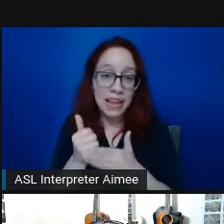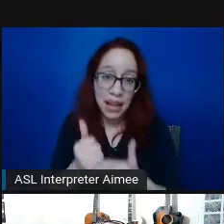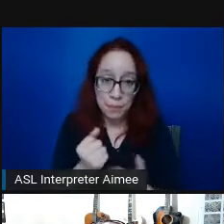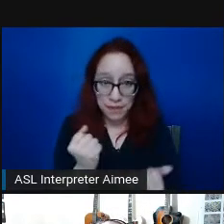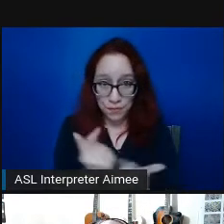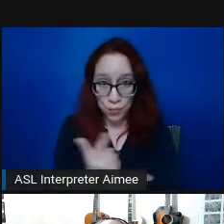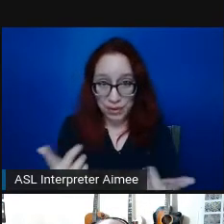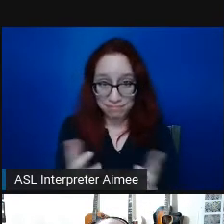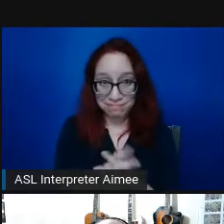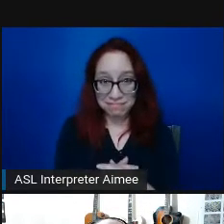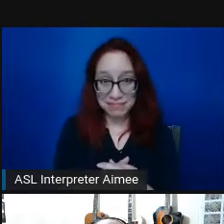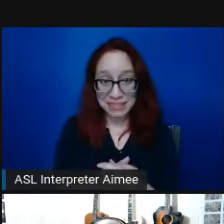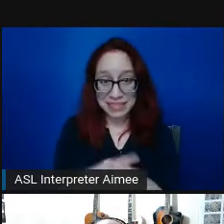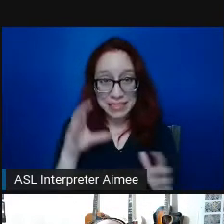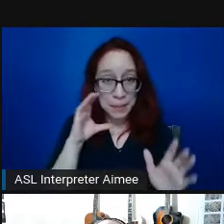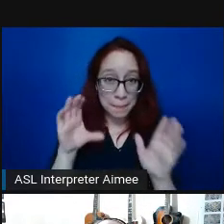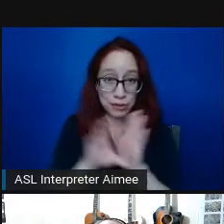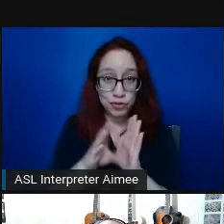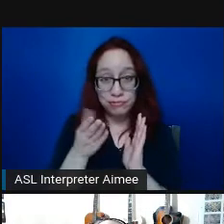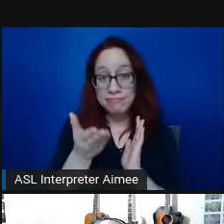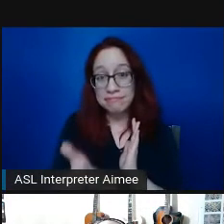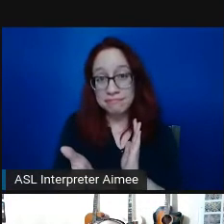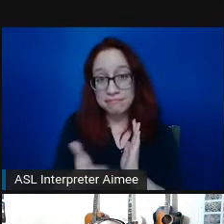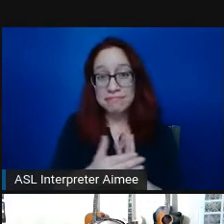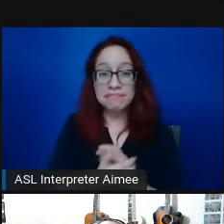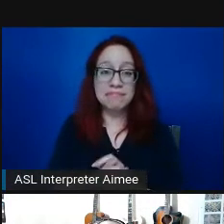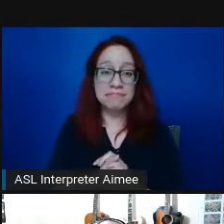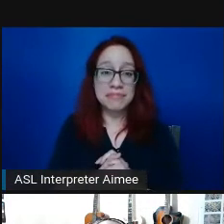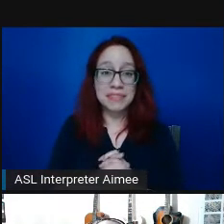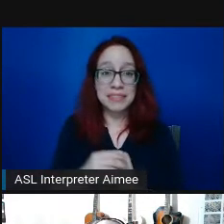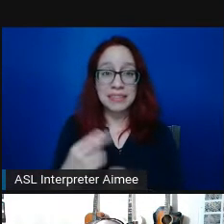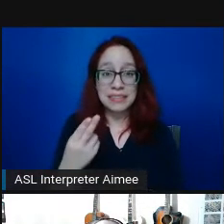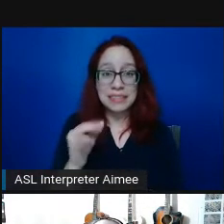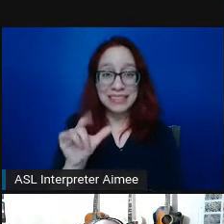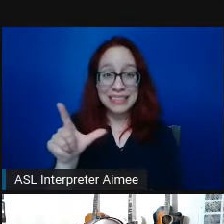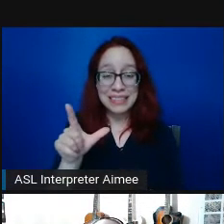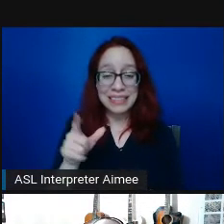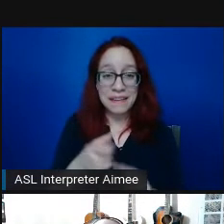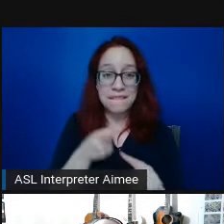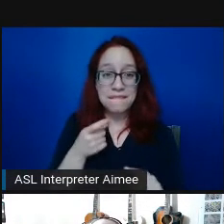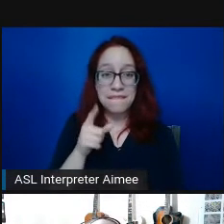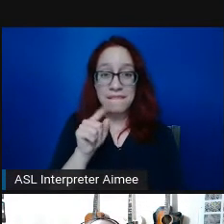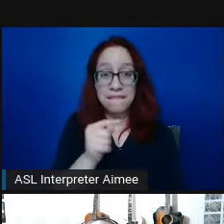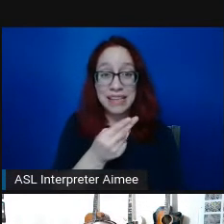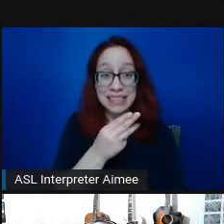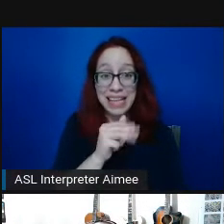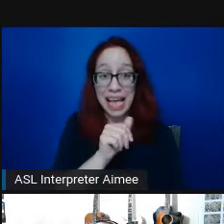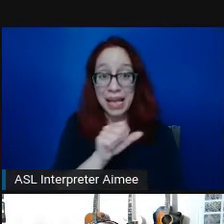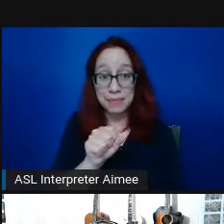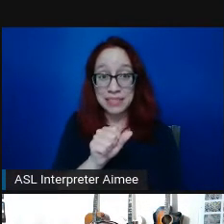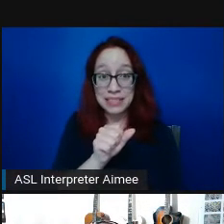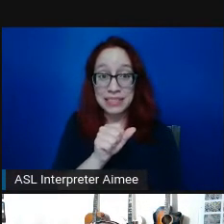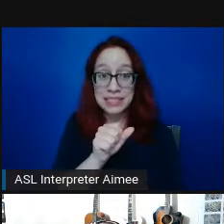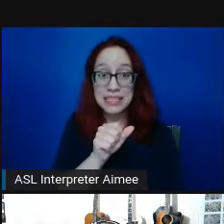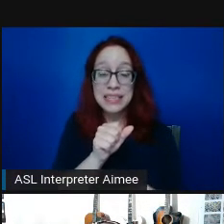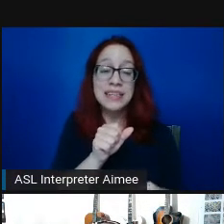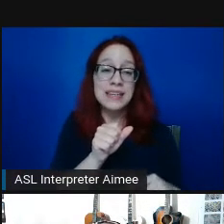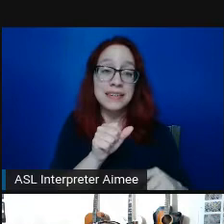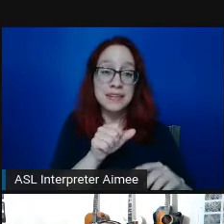This picture here is the hill that leads up from the Thames in London up to St. Paul's Cathedral in the background.